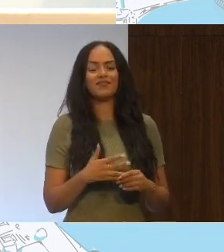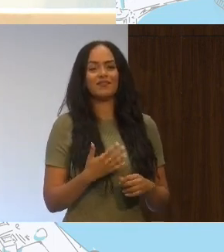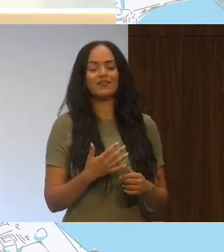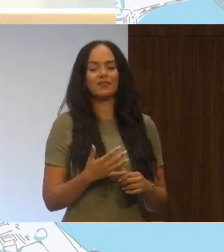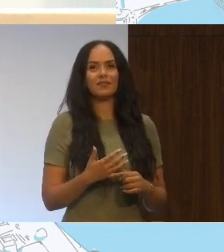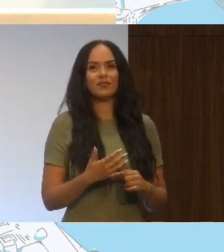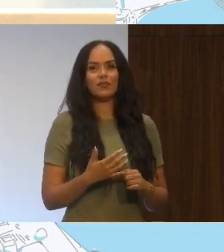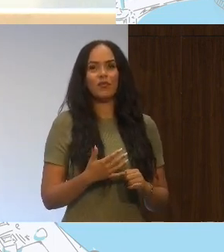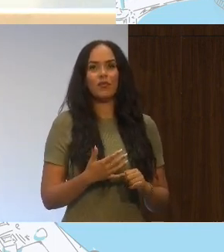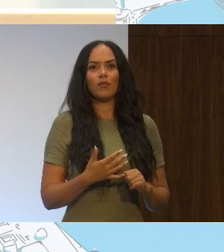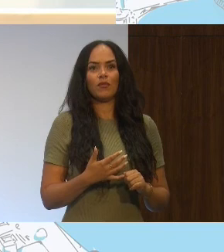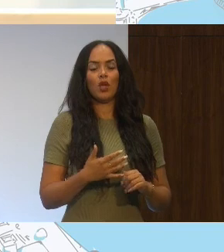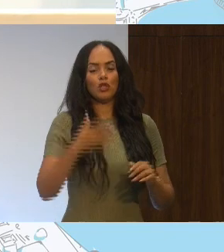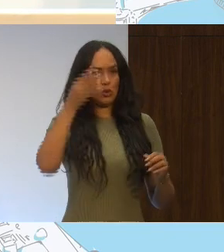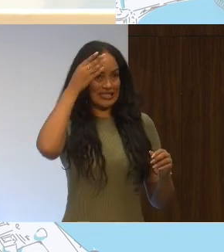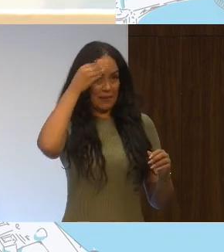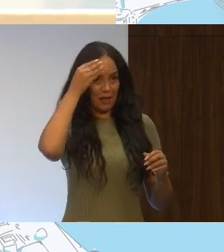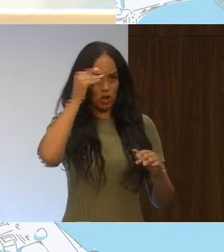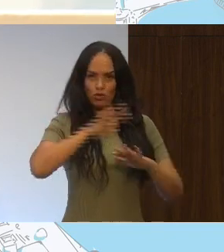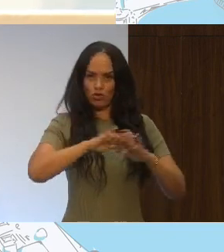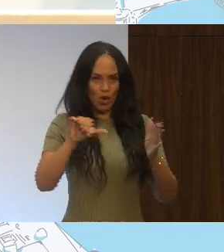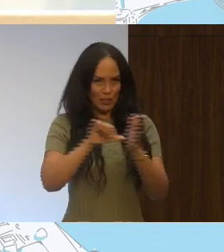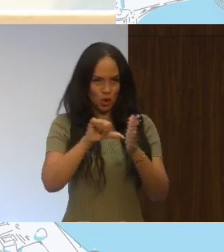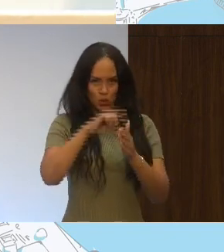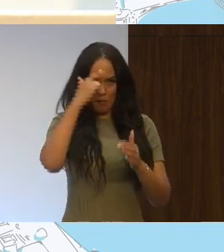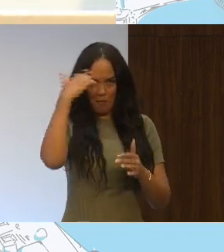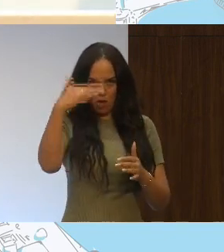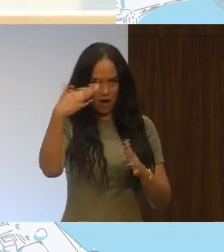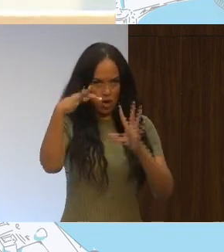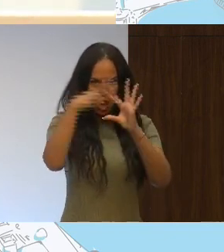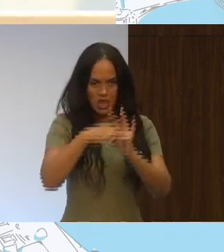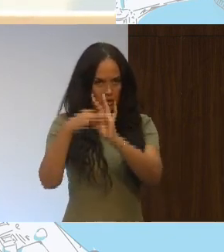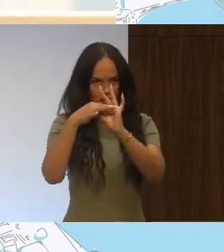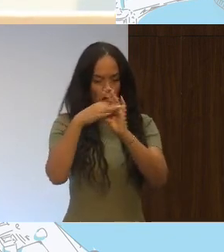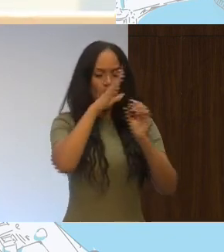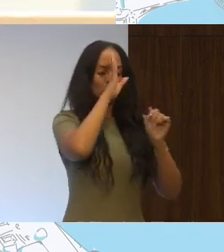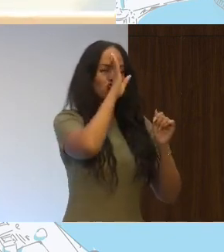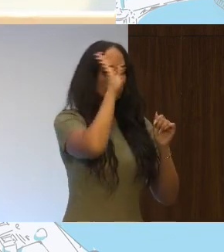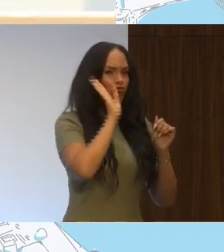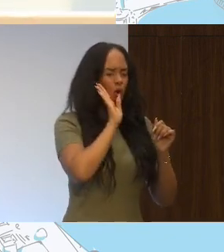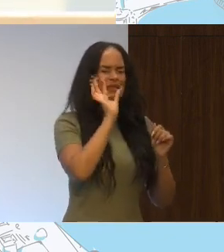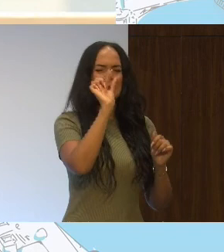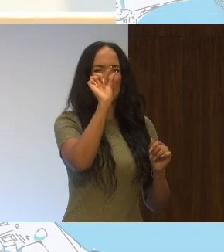In all seriousness, dementia is not an issue in migraine and stroke. The stroke risk is small and it goes away in later life.